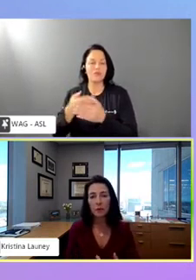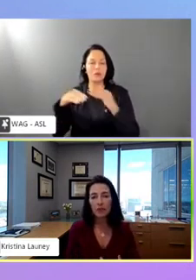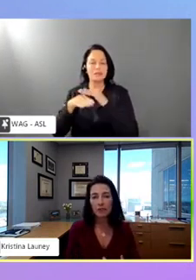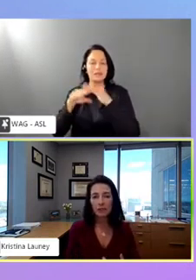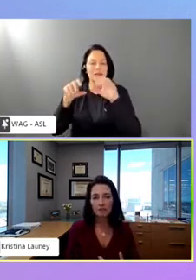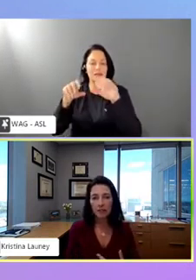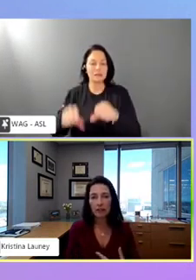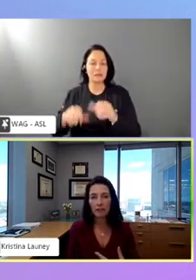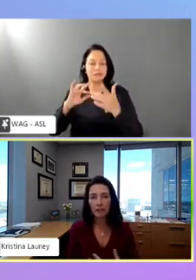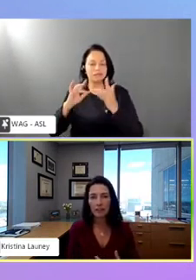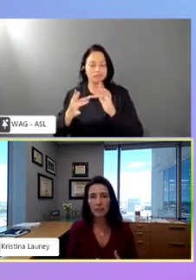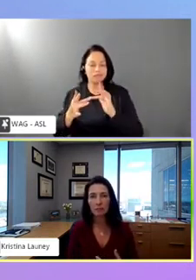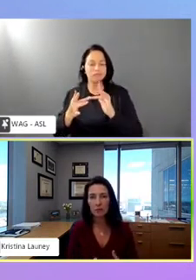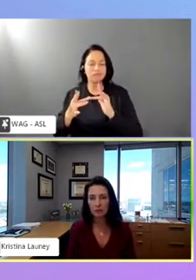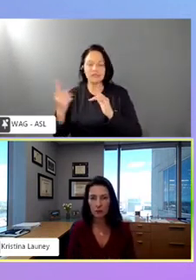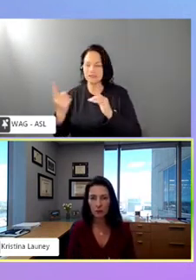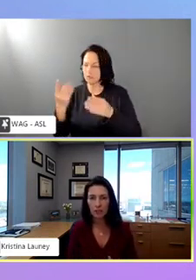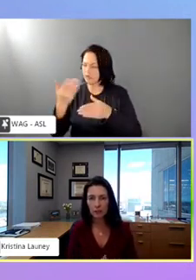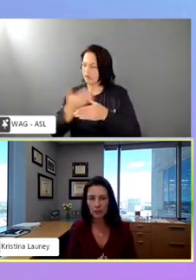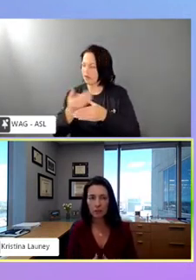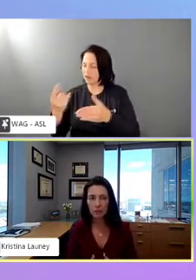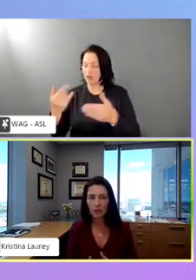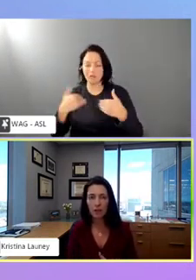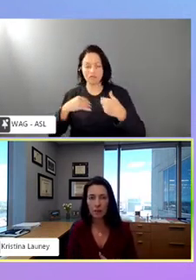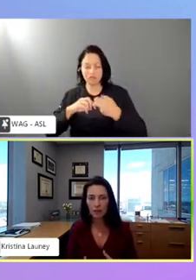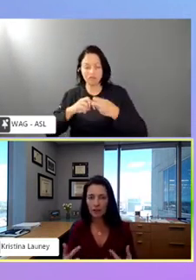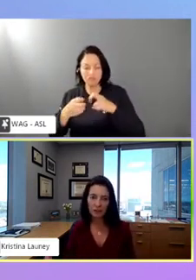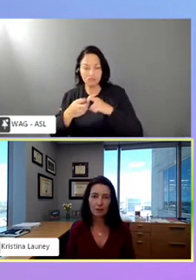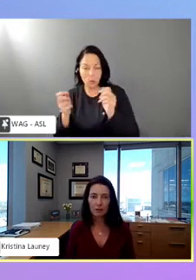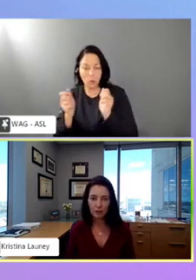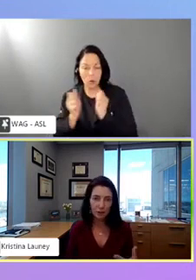drop. 1 being that one of the prolific fireworks of the accessibility lawsuits, law